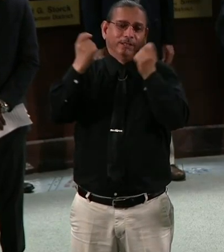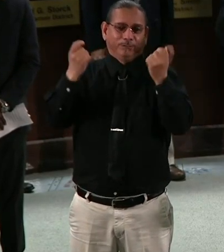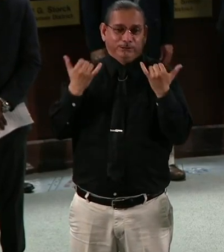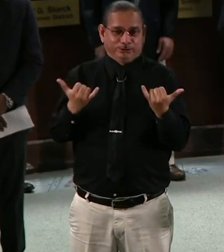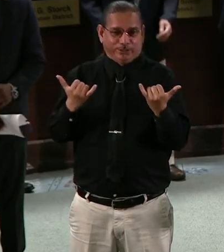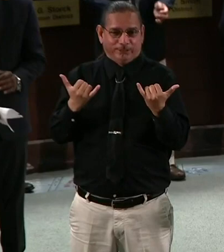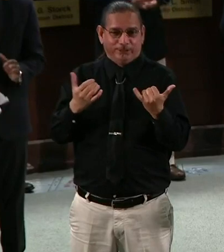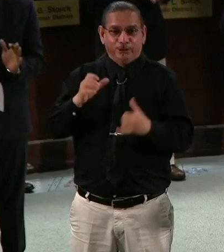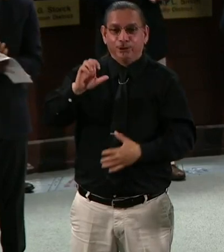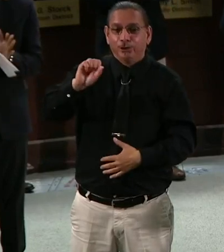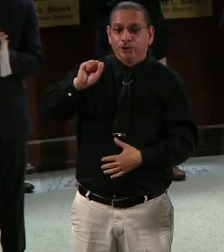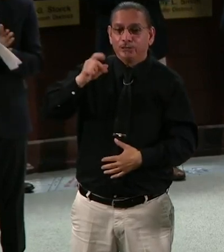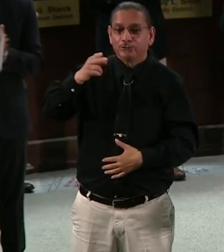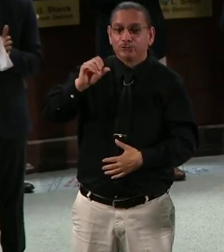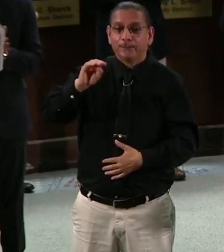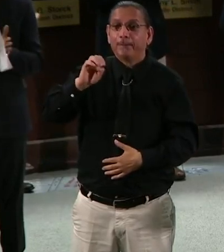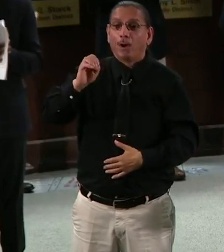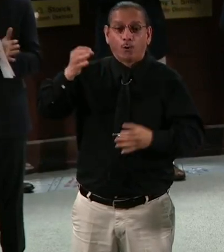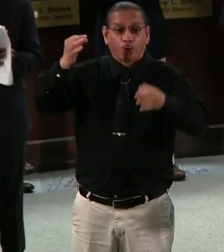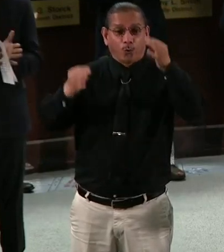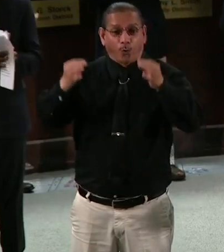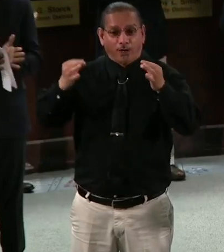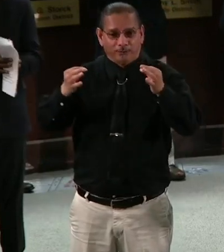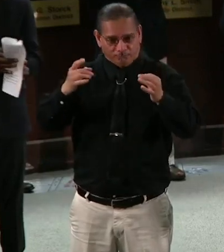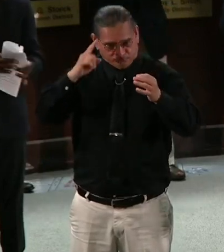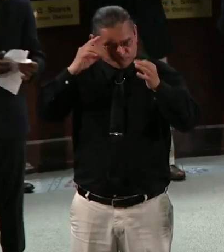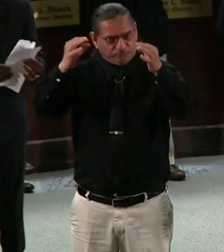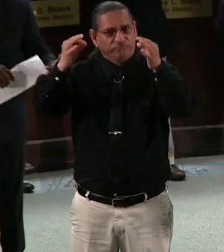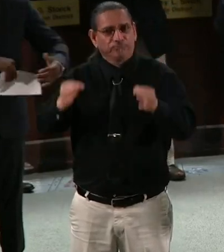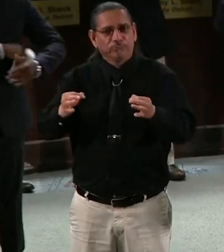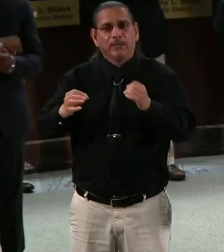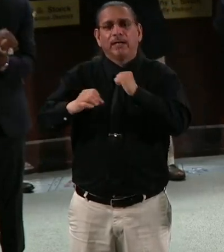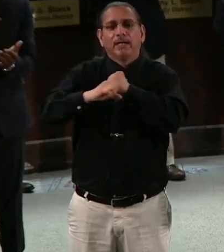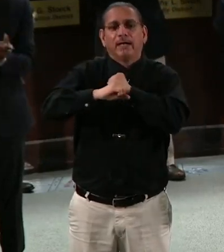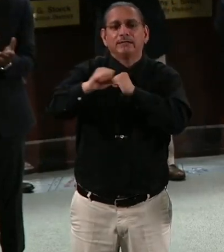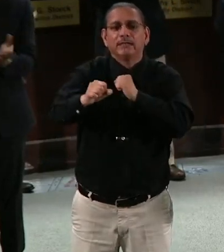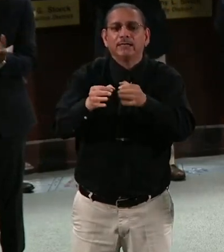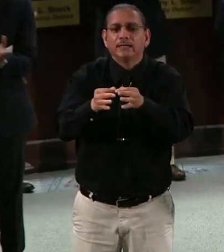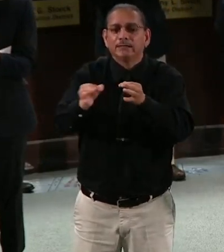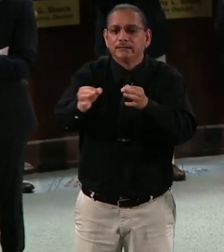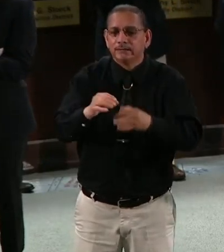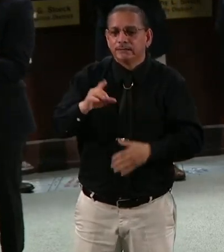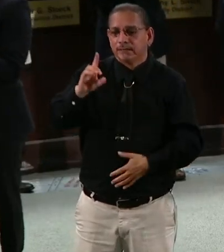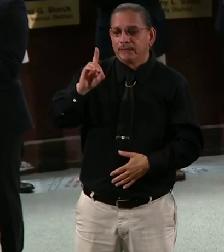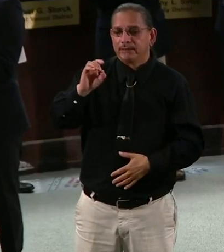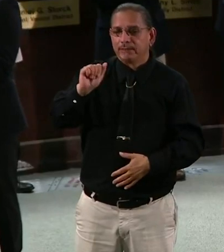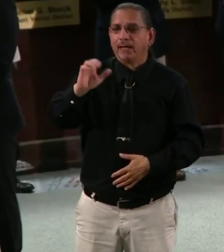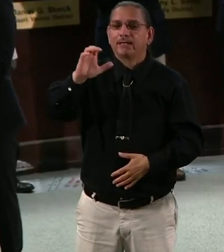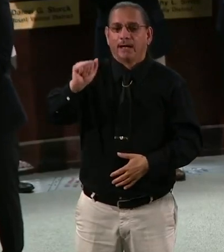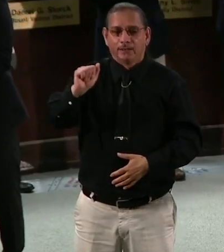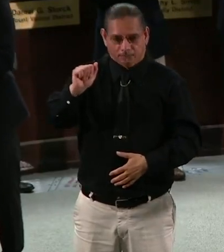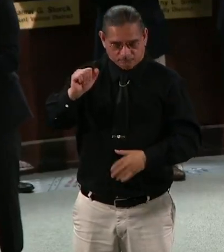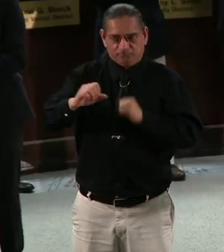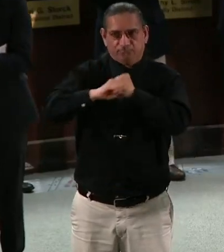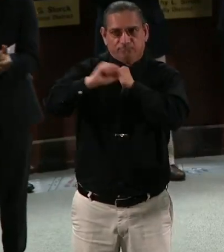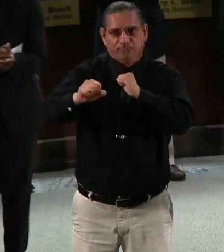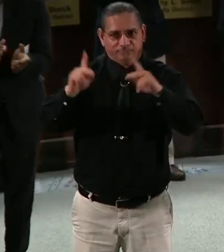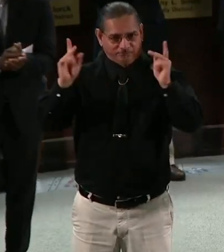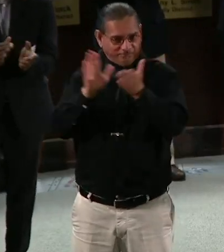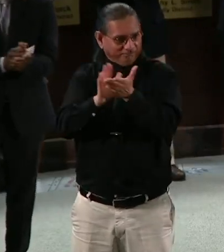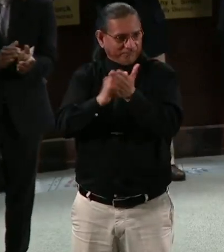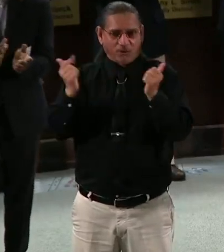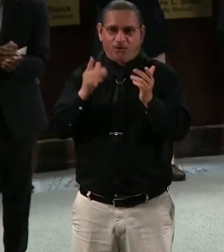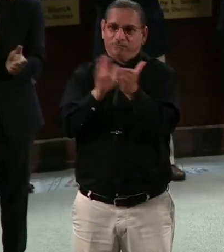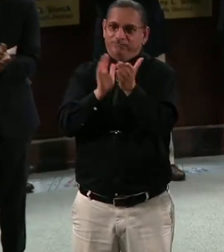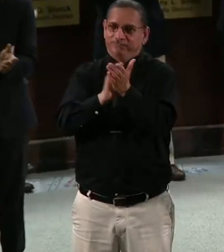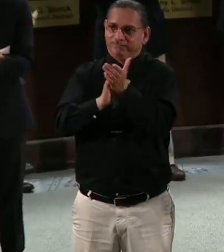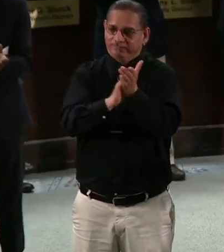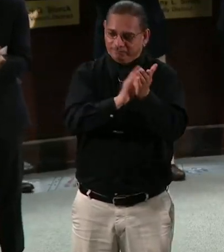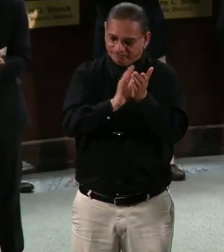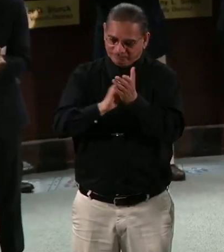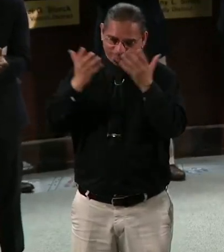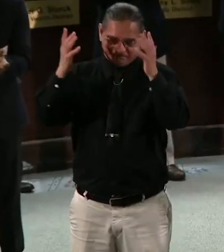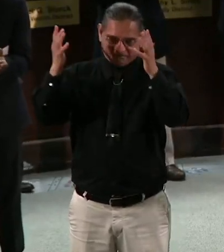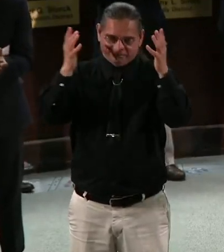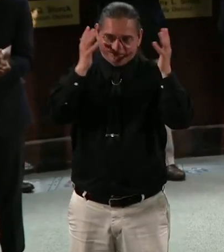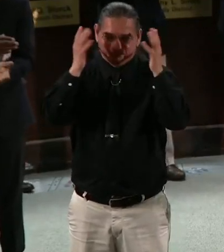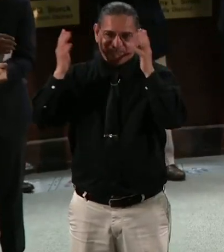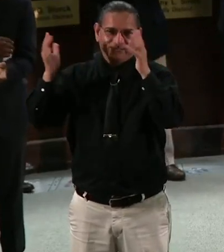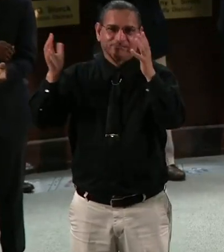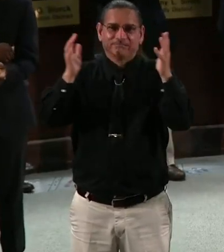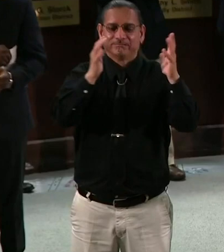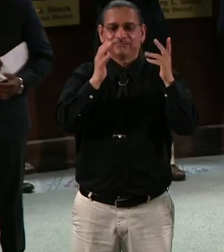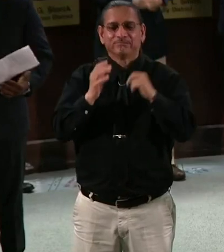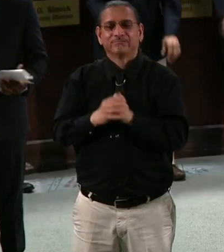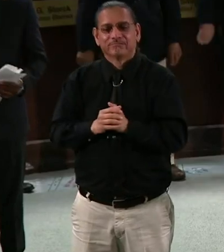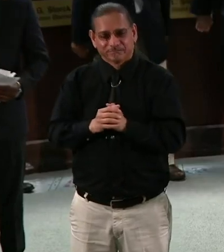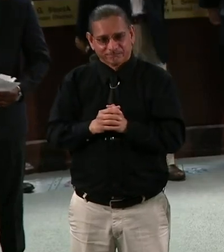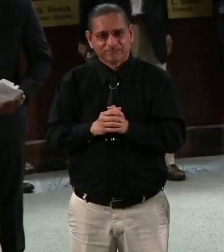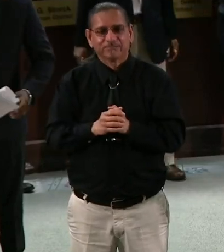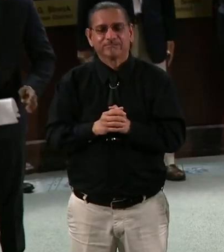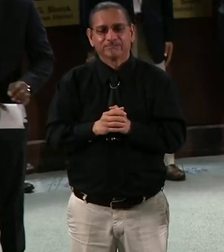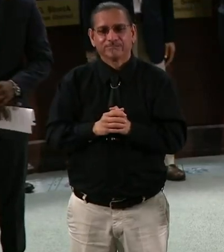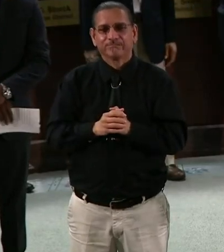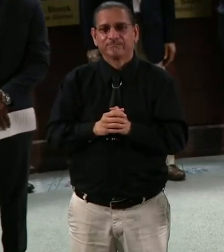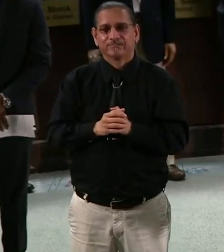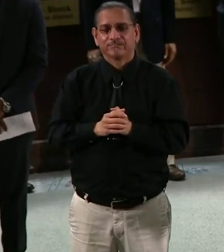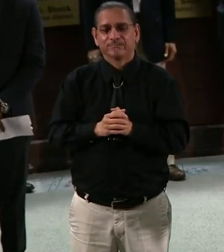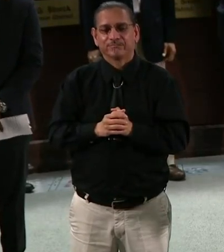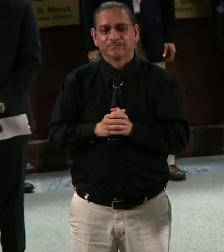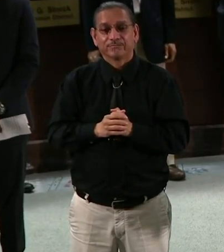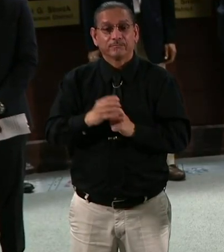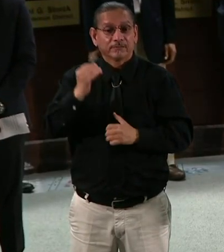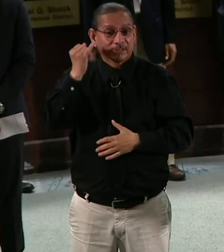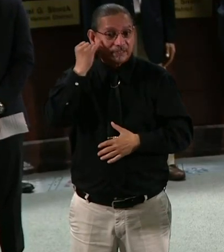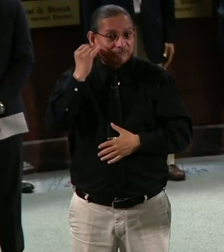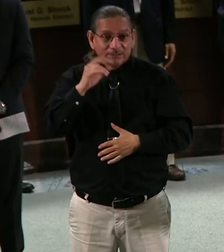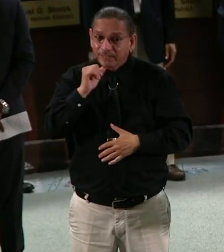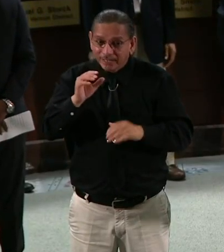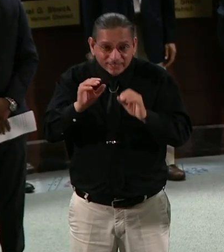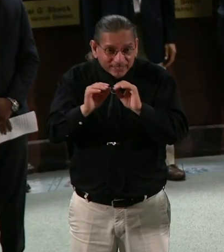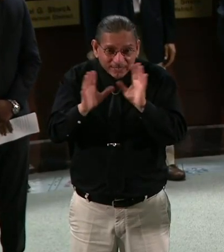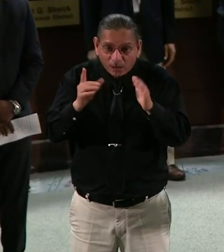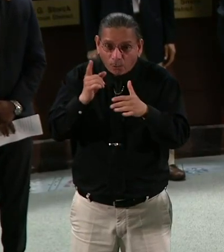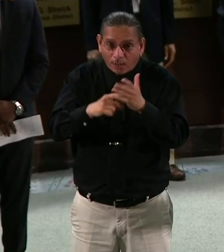CELEBRATE TODAY'S SUPREME COURT